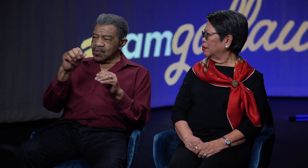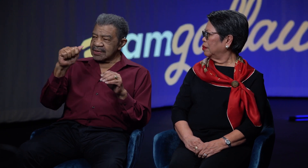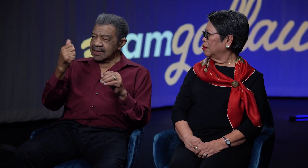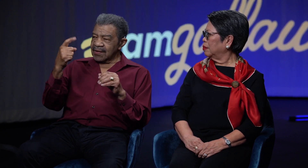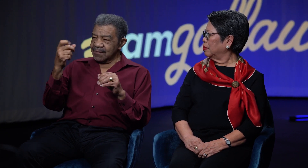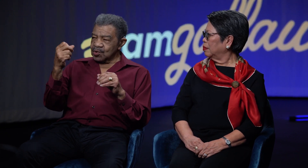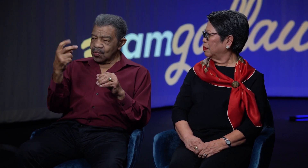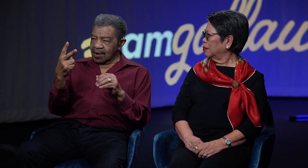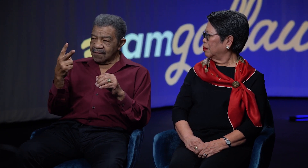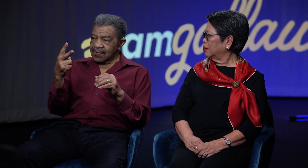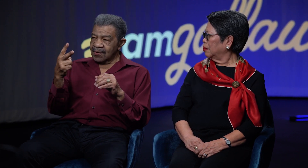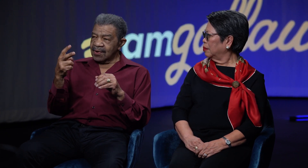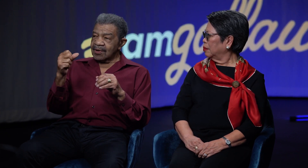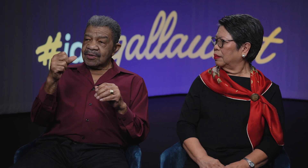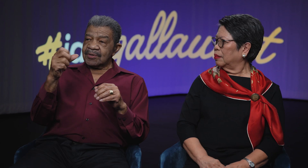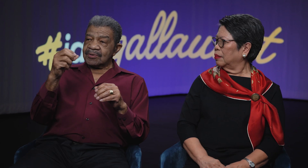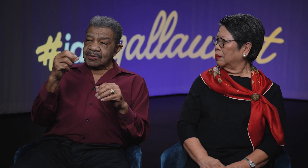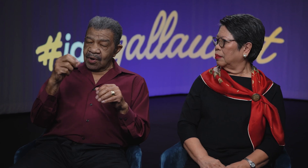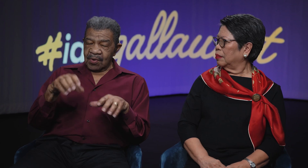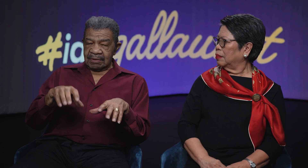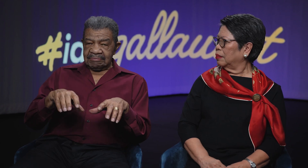there weren’t 10, 11, and 12th grades.